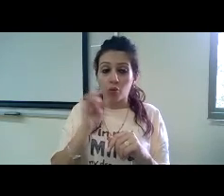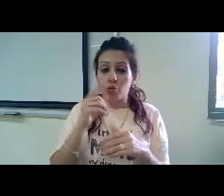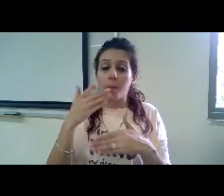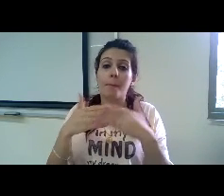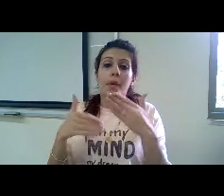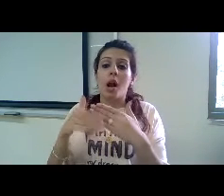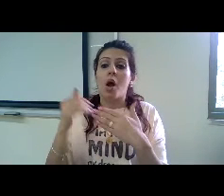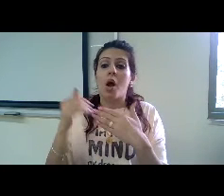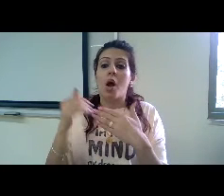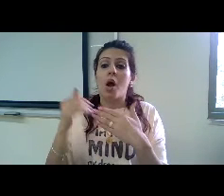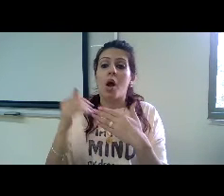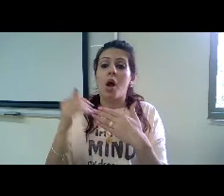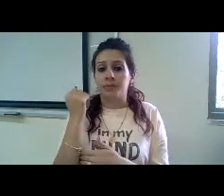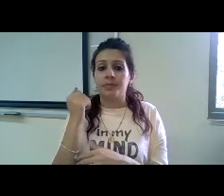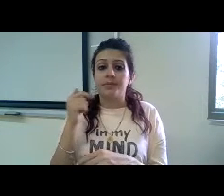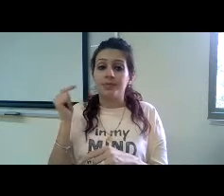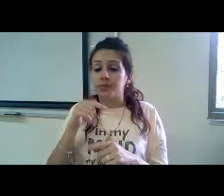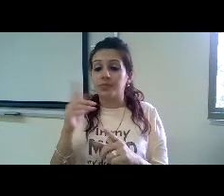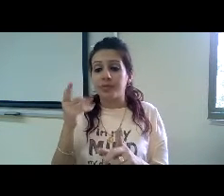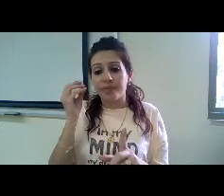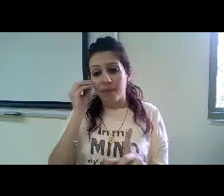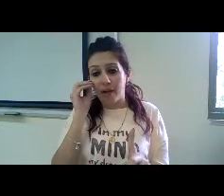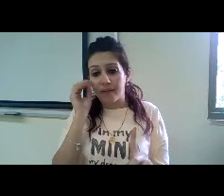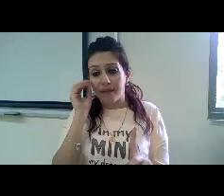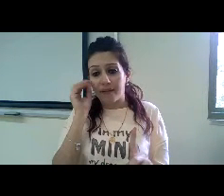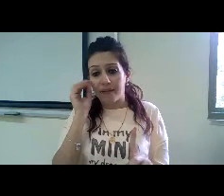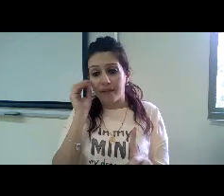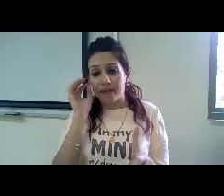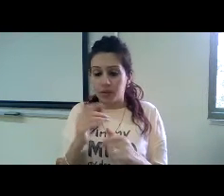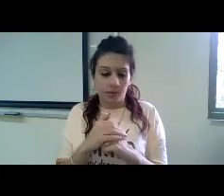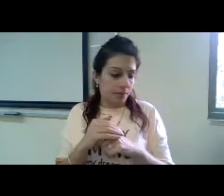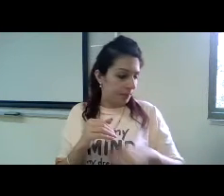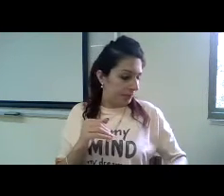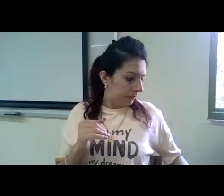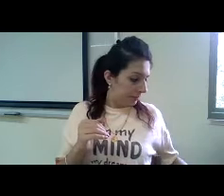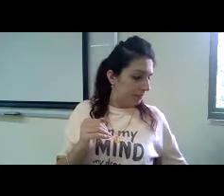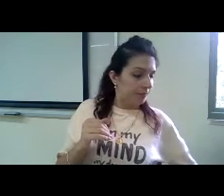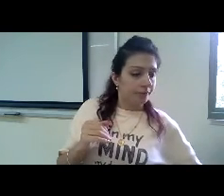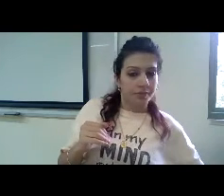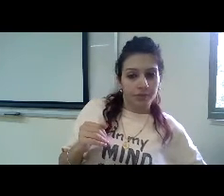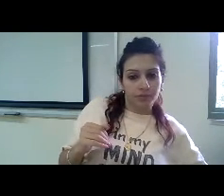Determining the ability to implement effective and inclusive education